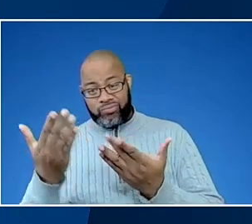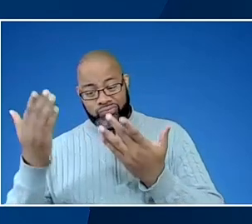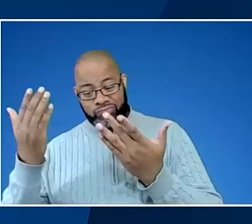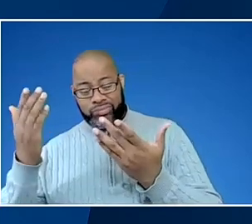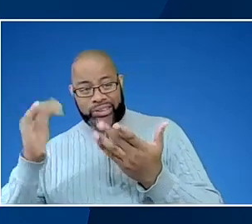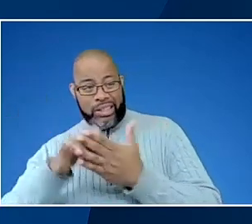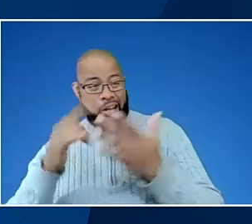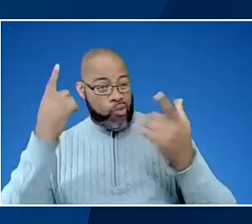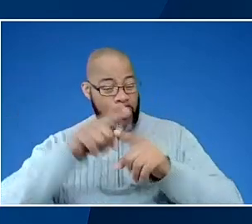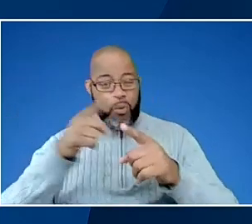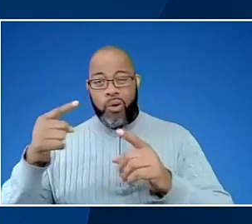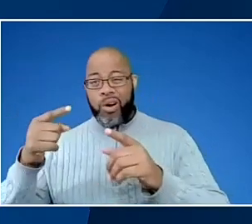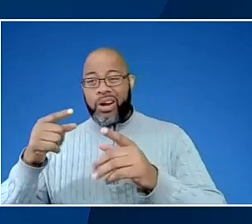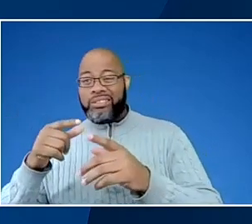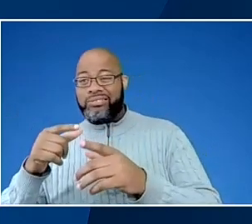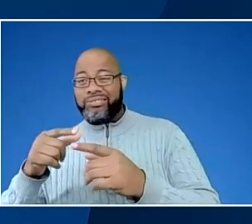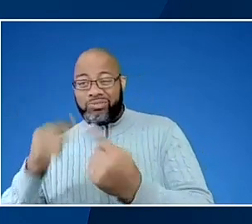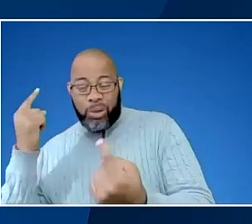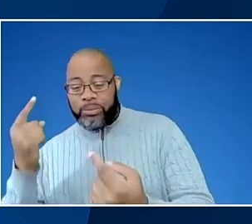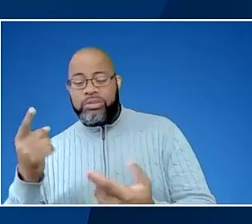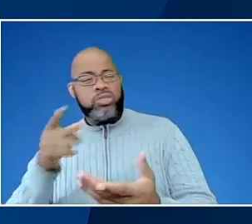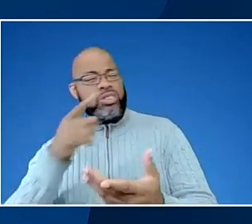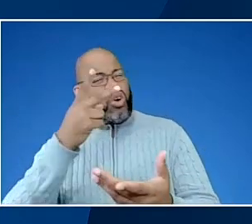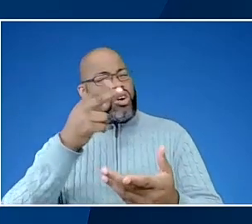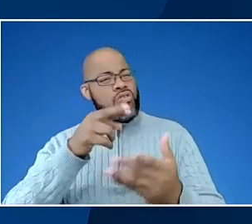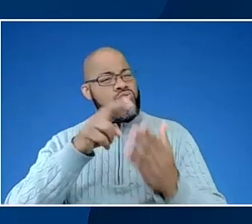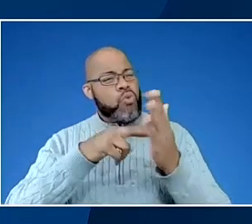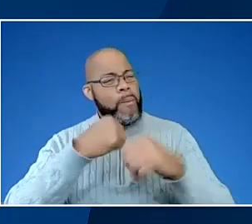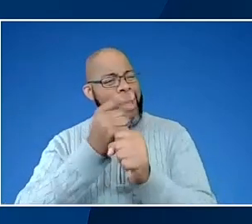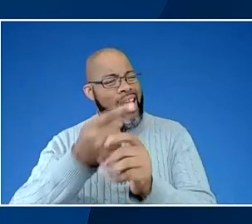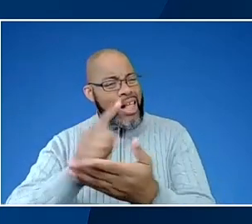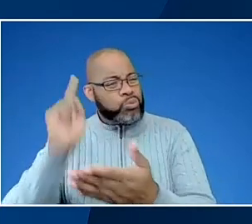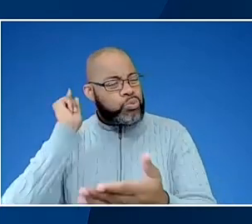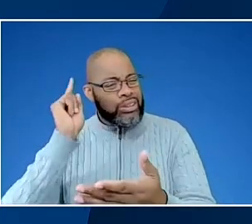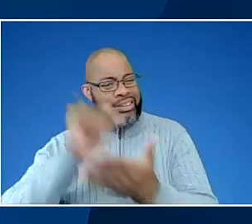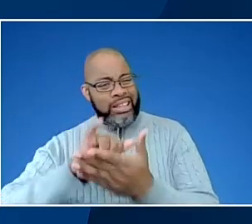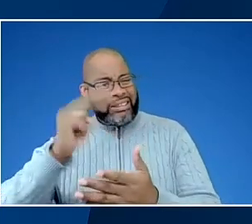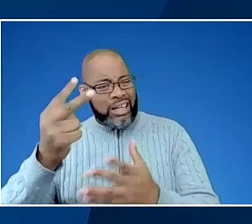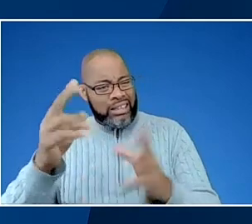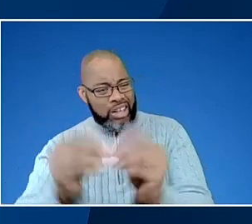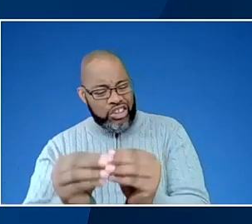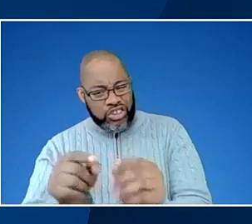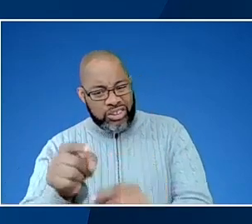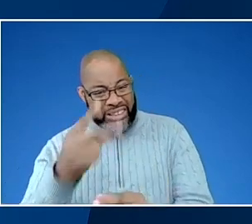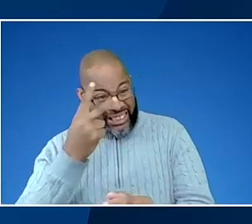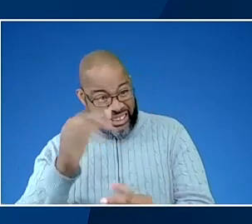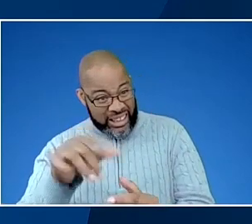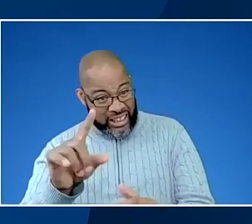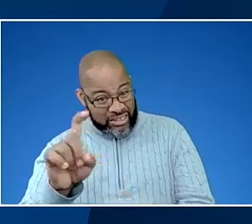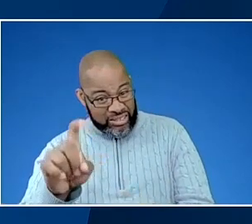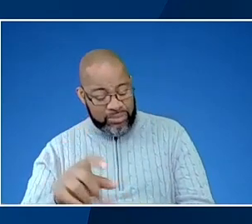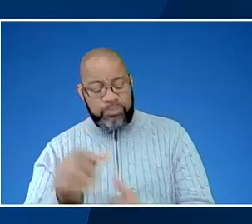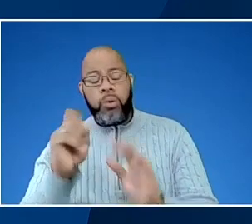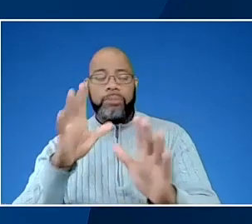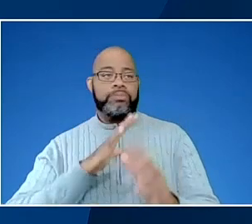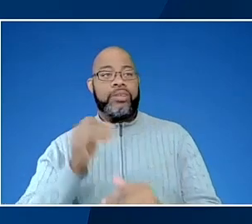did you all get a chance to watch rulemaking last week, the second session? Alright, well, if you didn't, there's like-